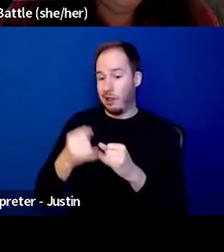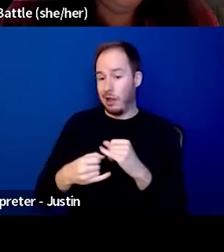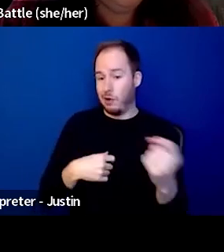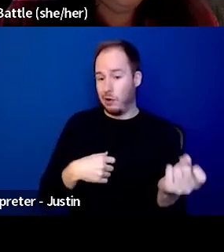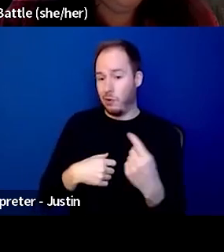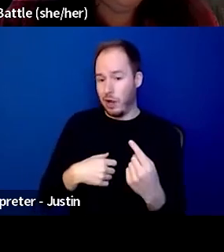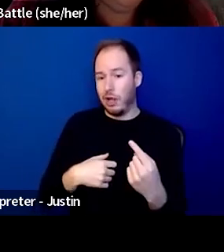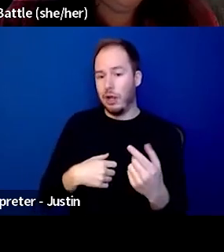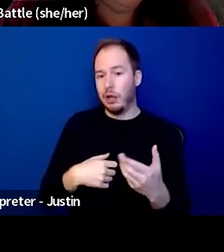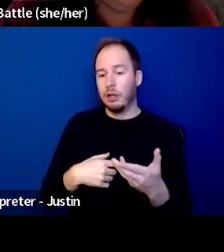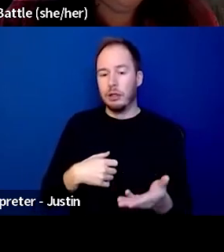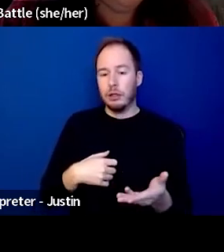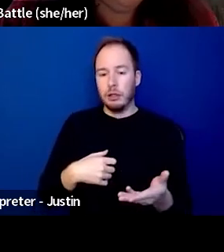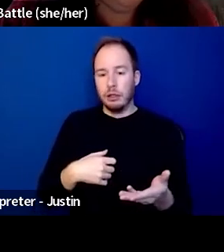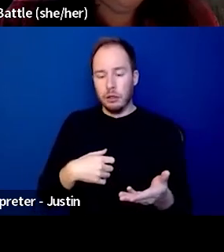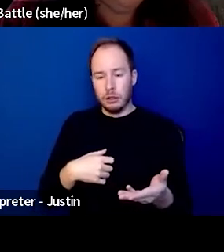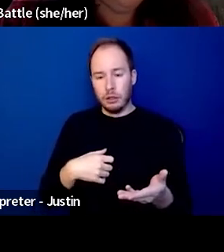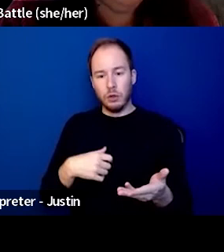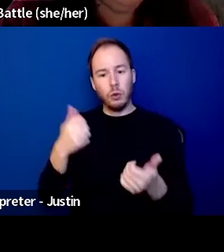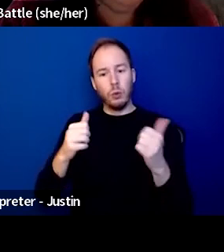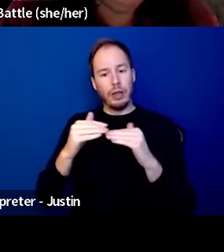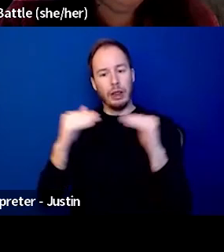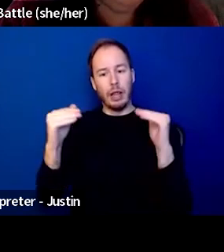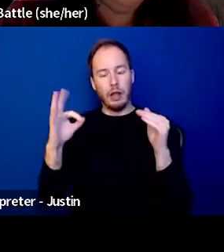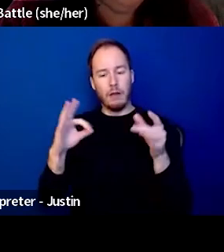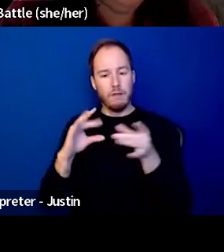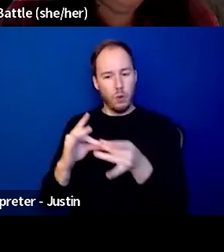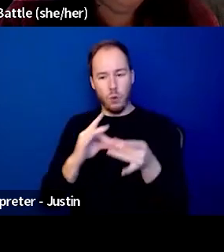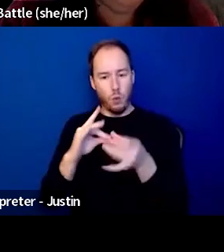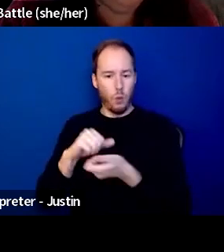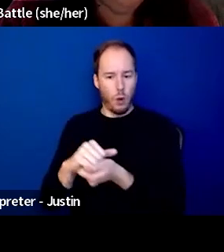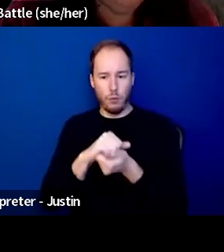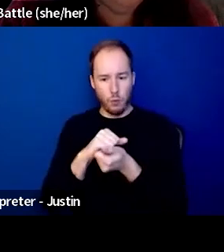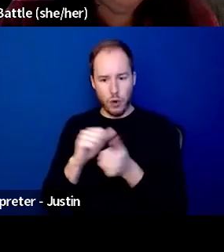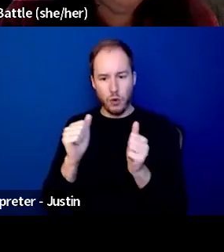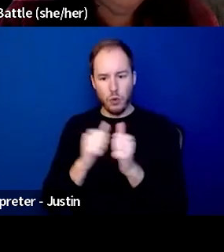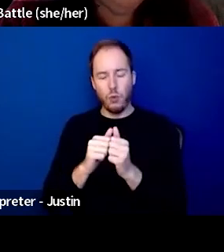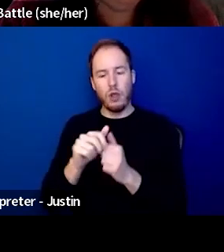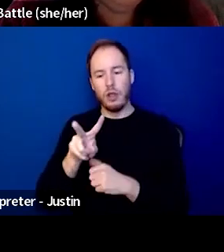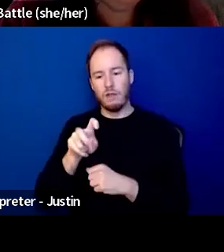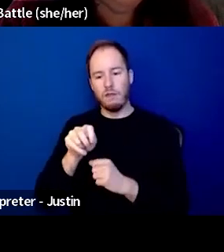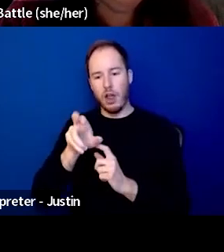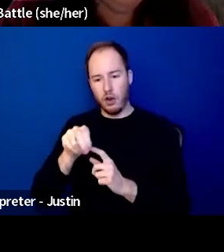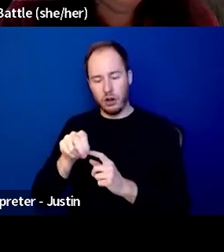The last question that we'll touch on is, what level of cooperation do you have with veteran organizations such as Wounded Warriors?